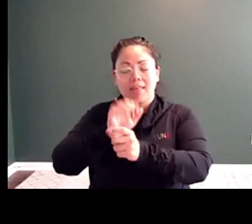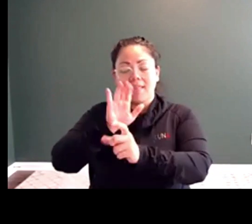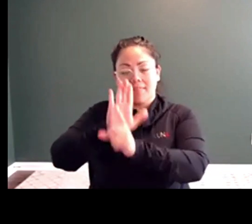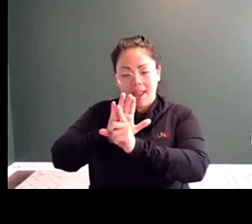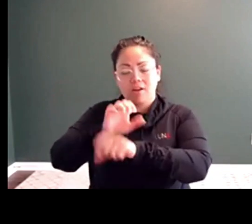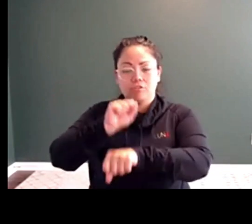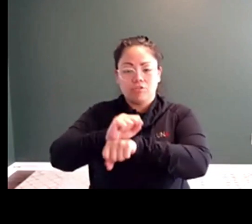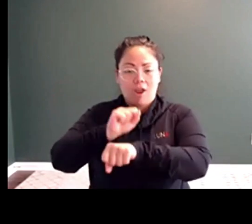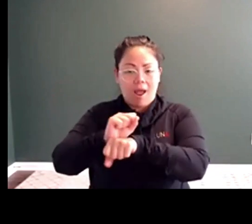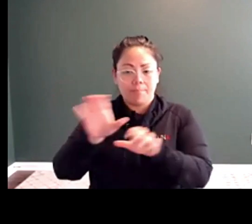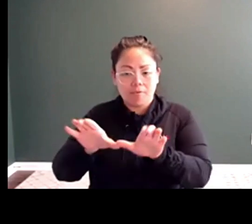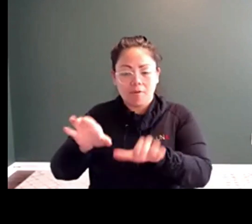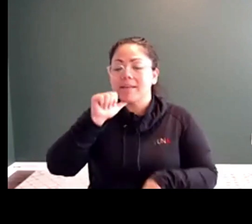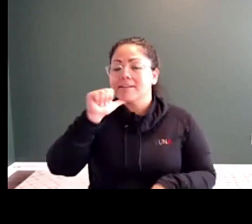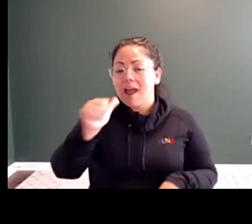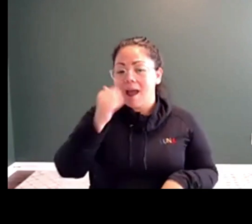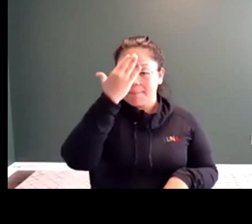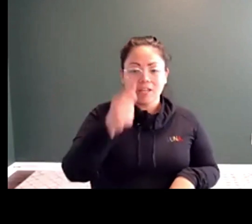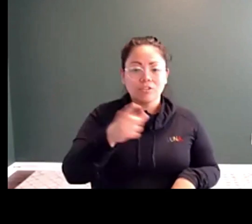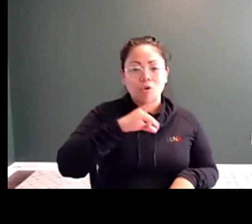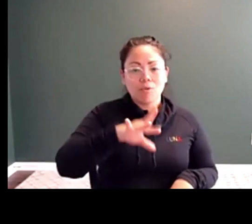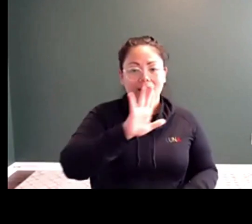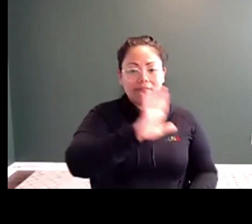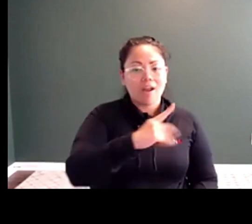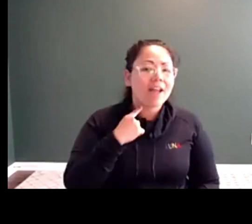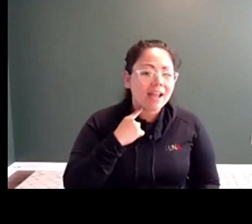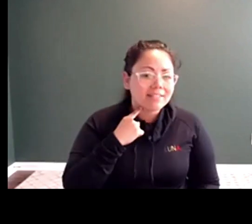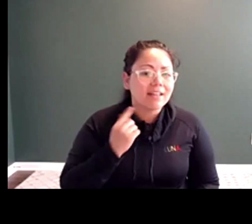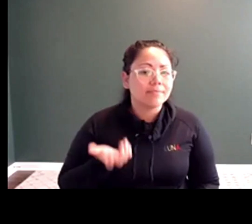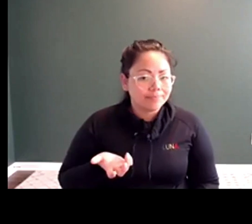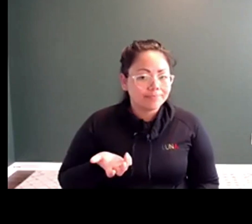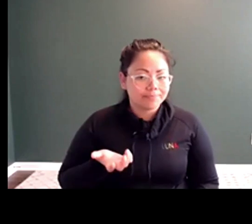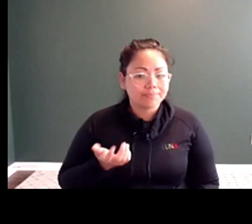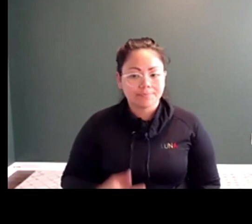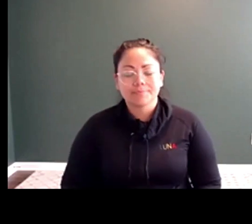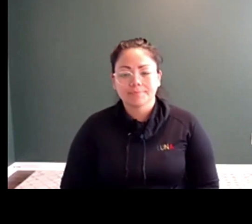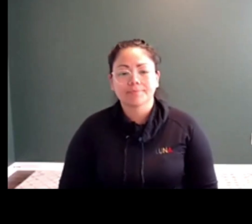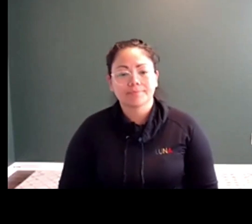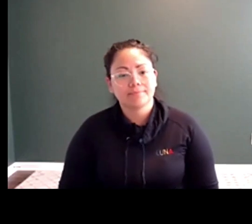and not because you don't like the accent. Okay? Thank you.